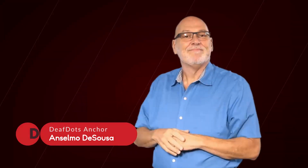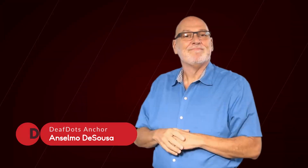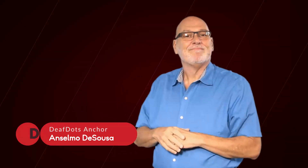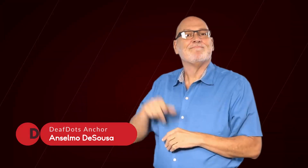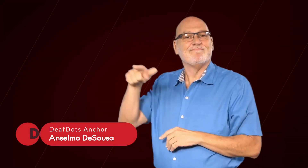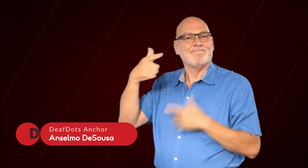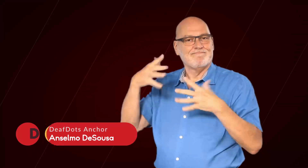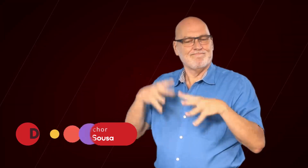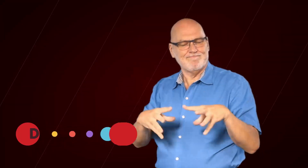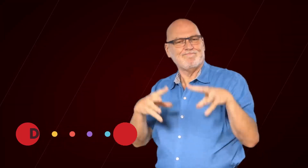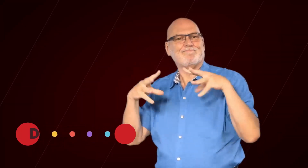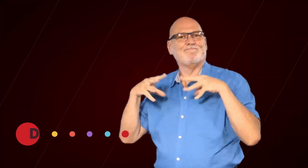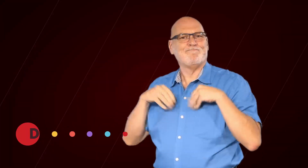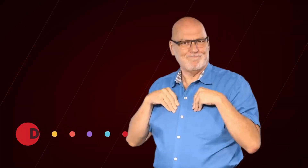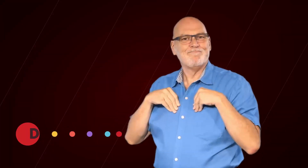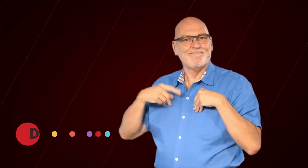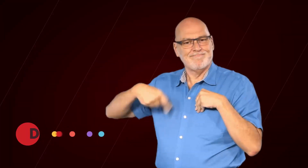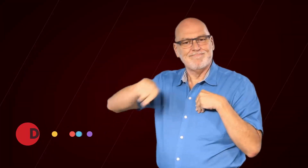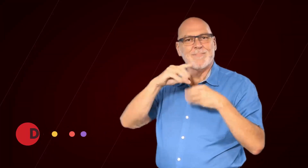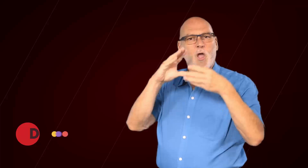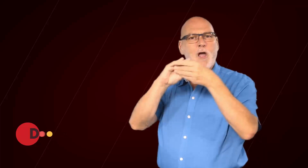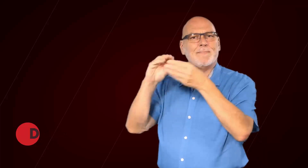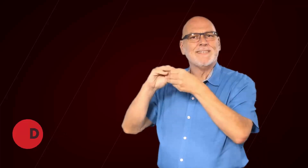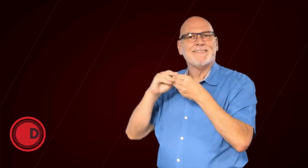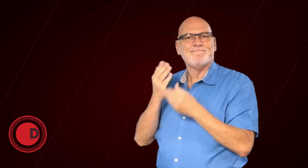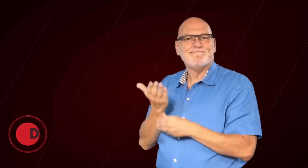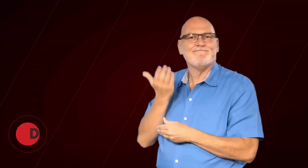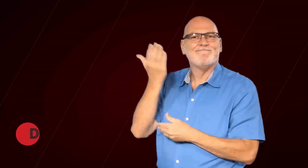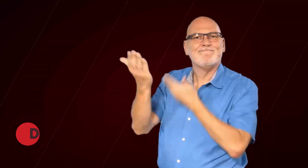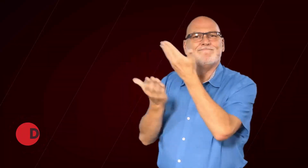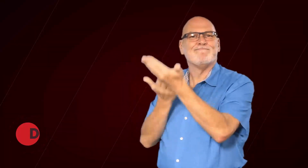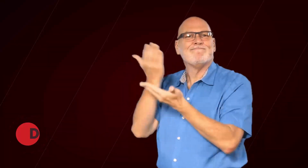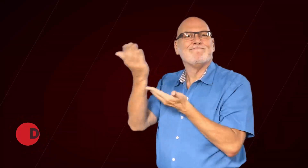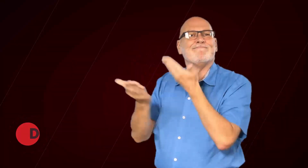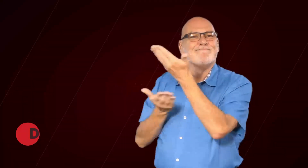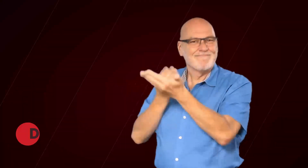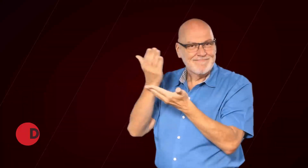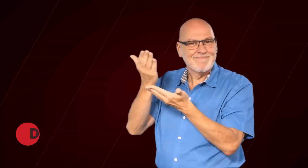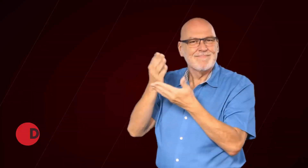and Telecommunications Commission, CRTC was accepting comments on